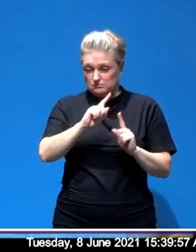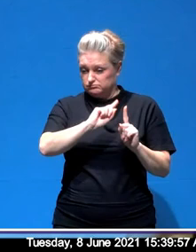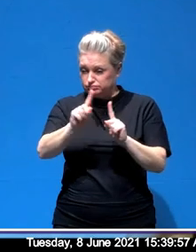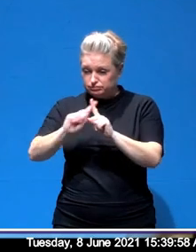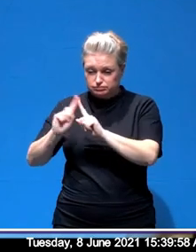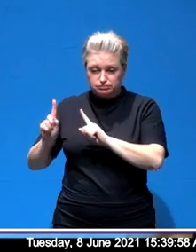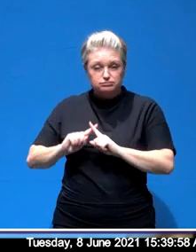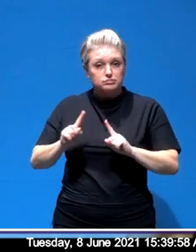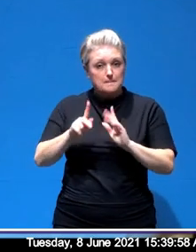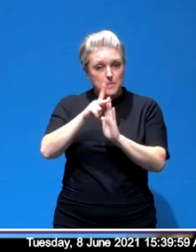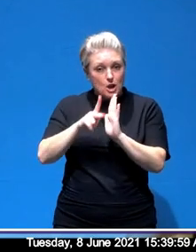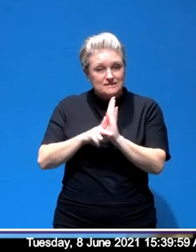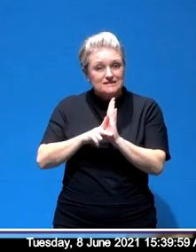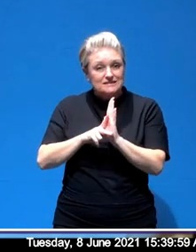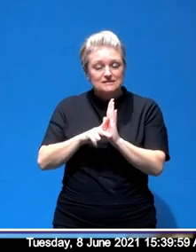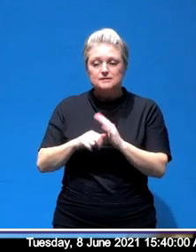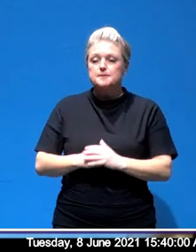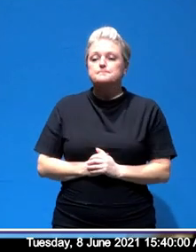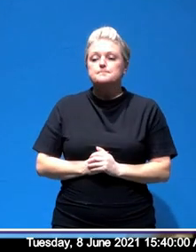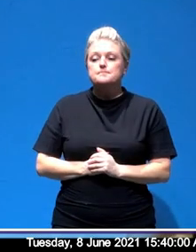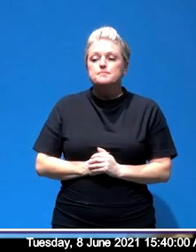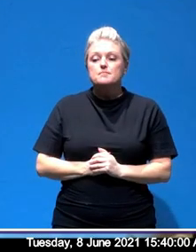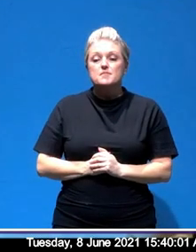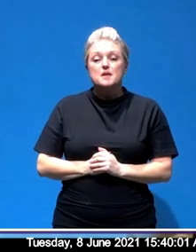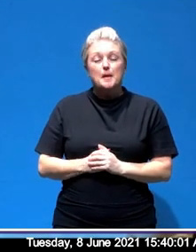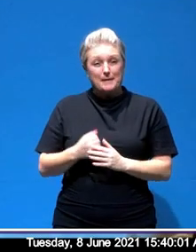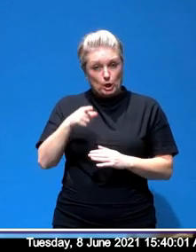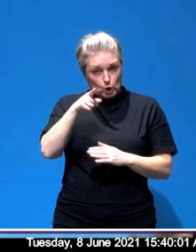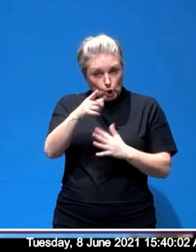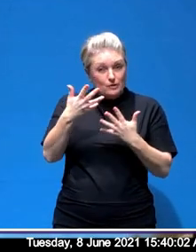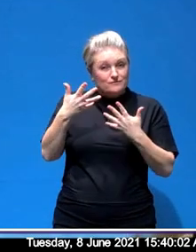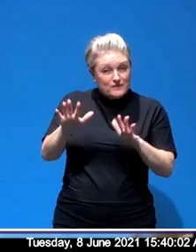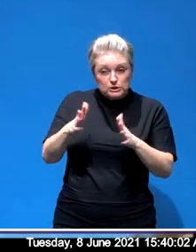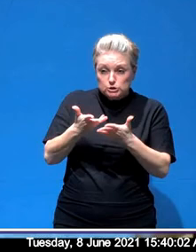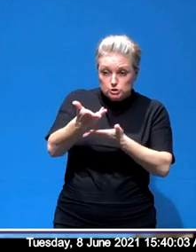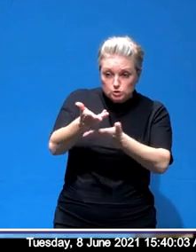Are these the result of consultation with the families or with the people who